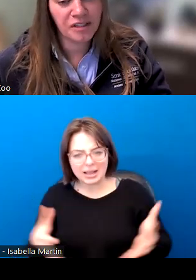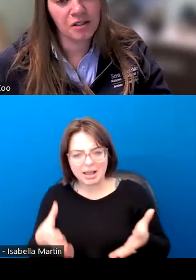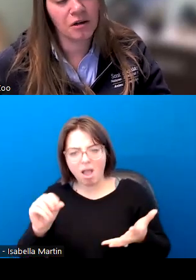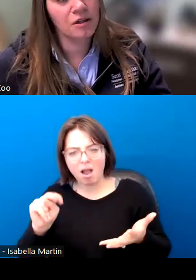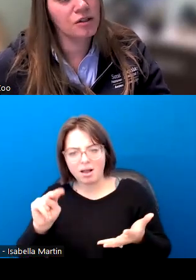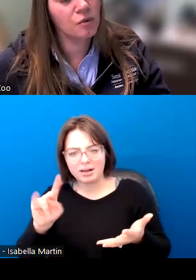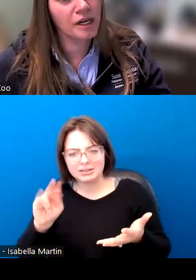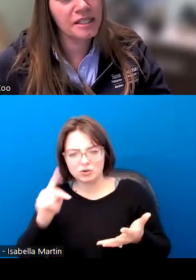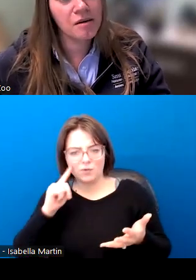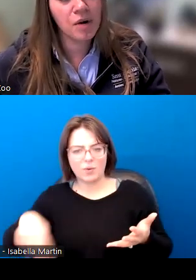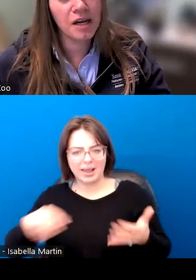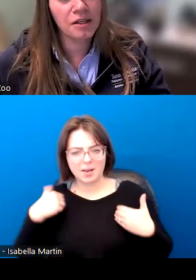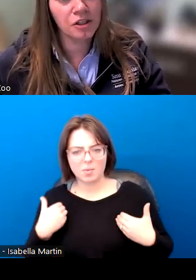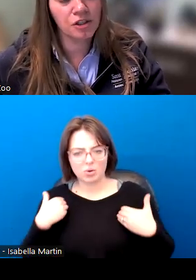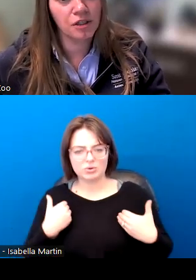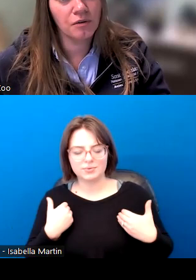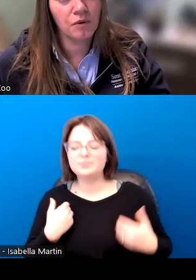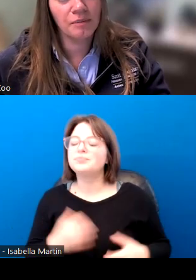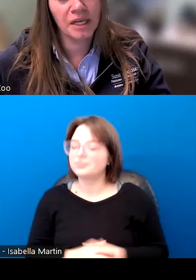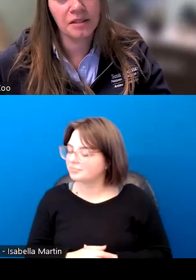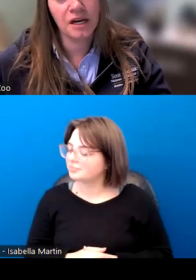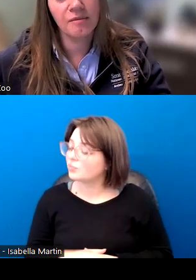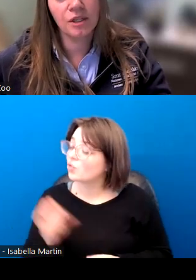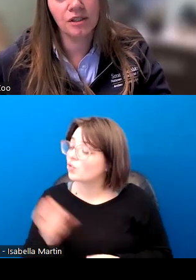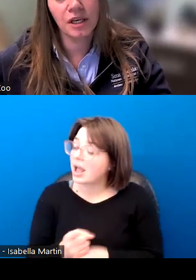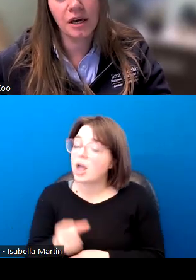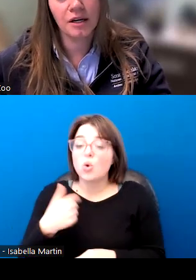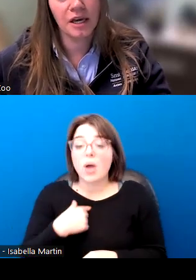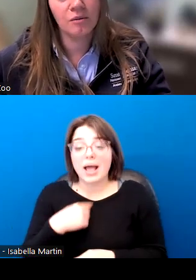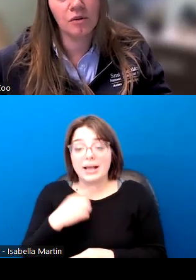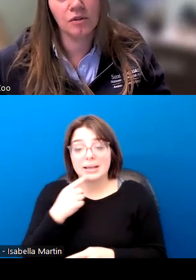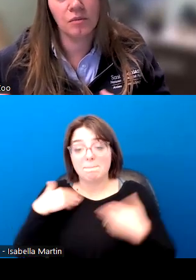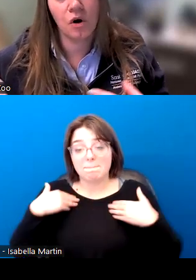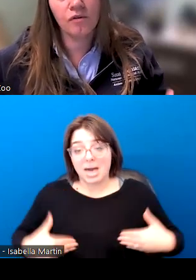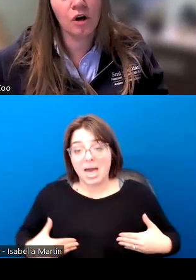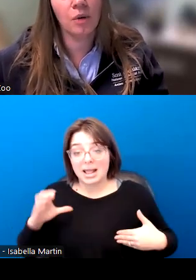place to start. So when I say body condition, what it means is I am looking at an animal's overall